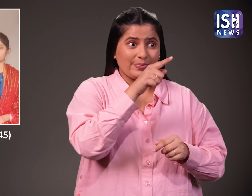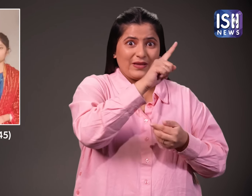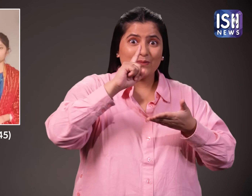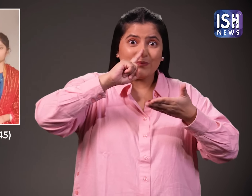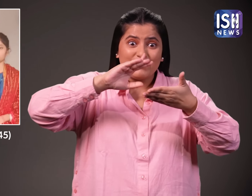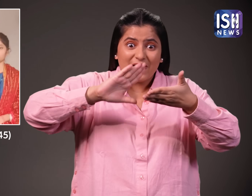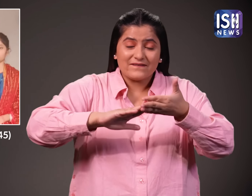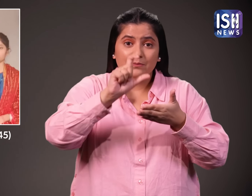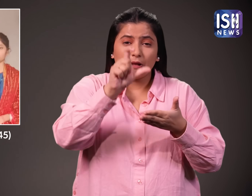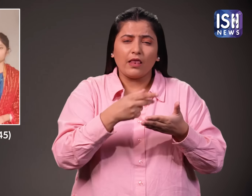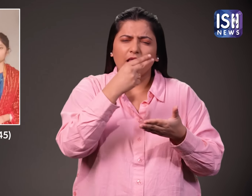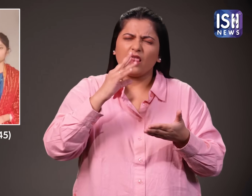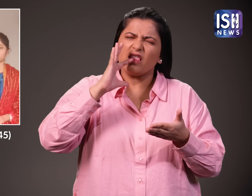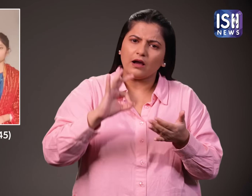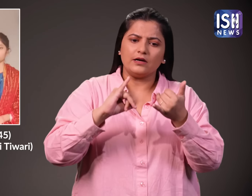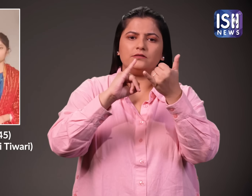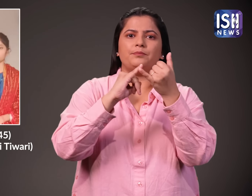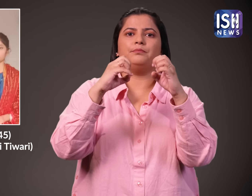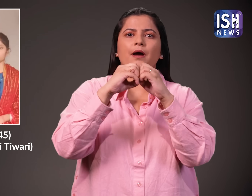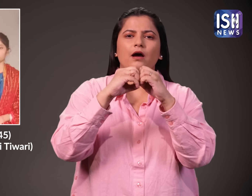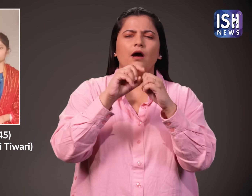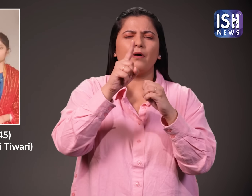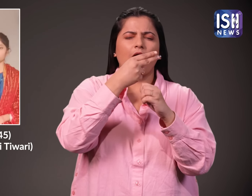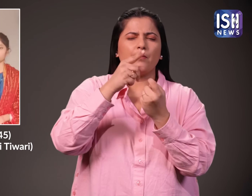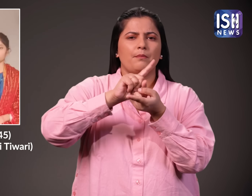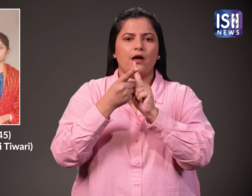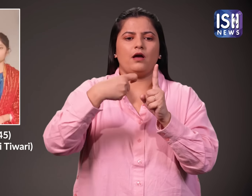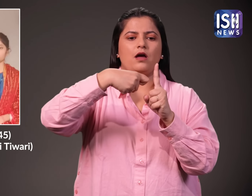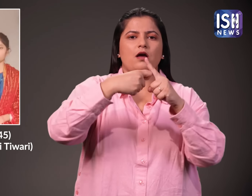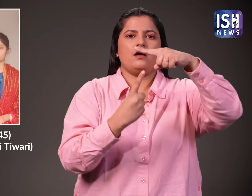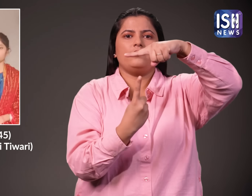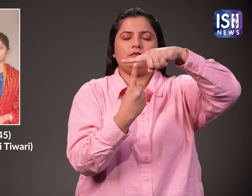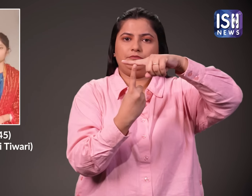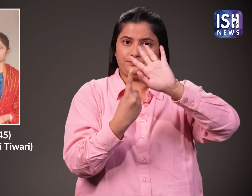His wife was Sahiba Bano whose alias was “Khushi Tiwari".